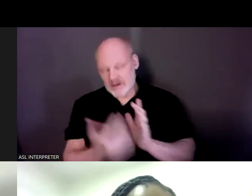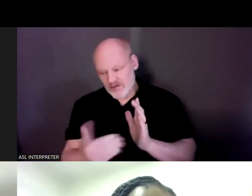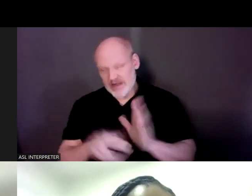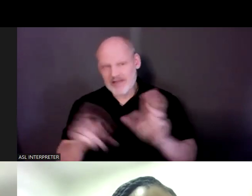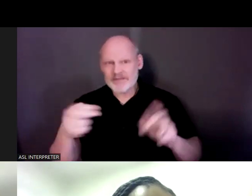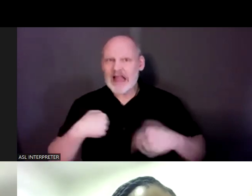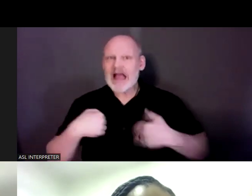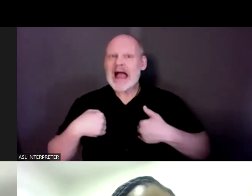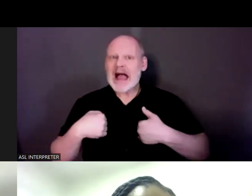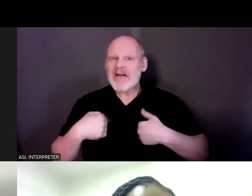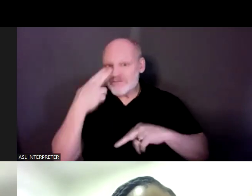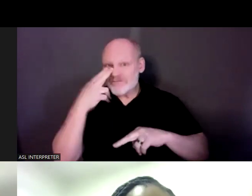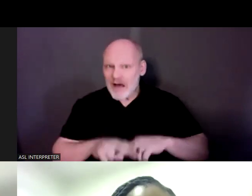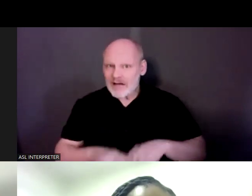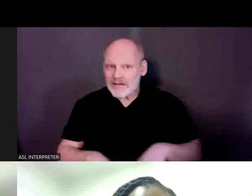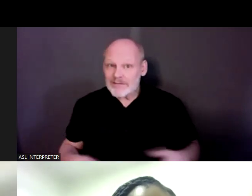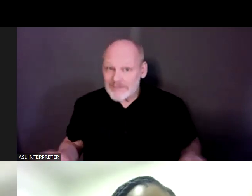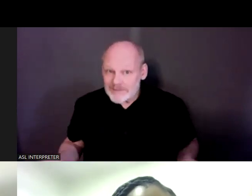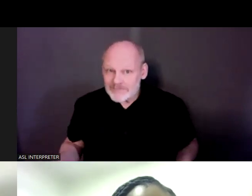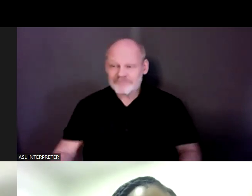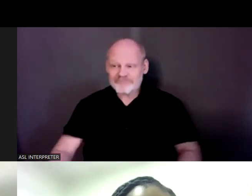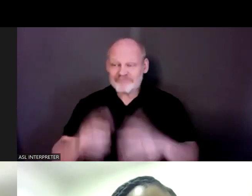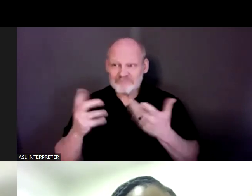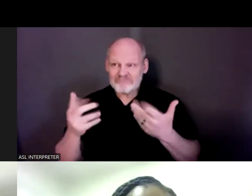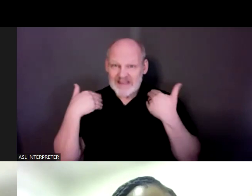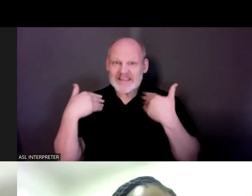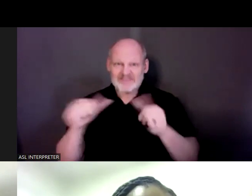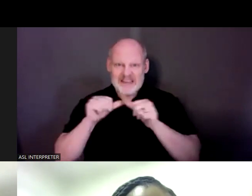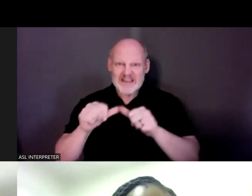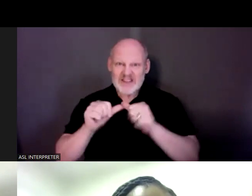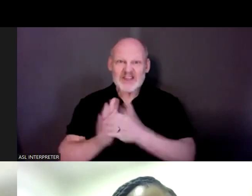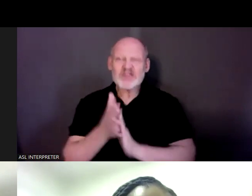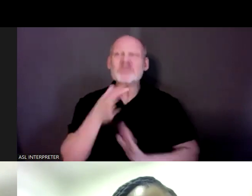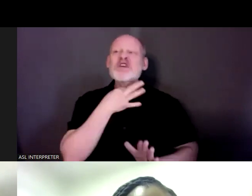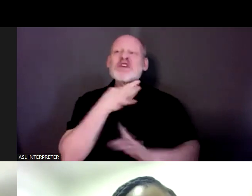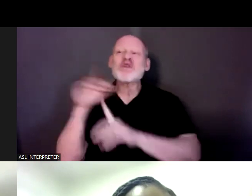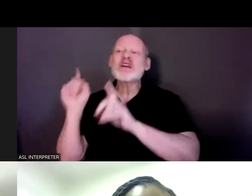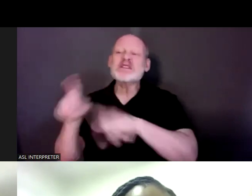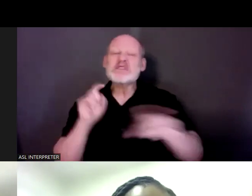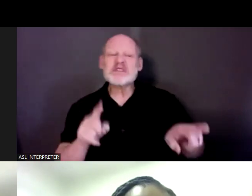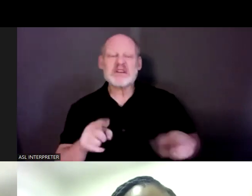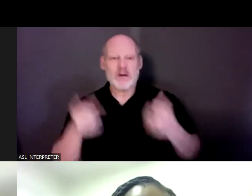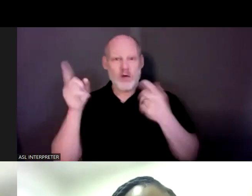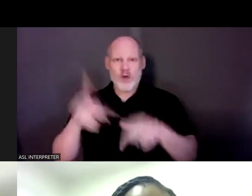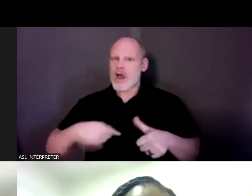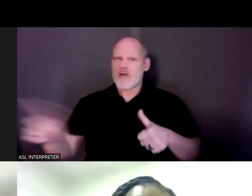curious and just realize that this is you know, when I first looked at it I was just like,